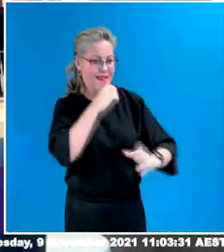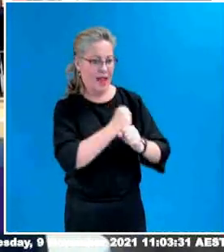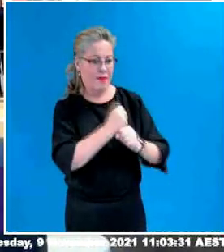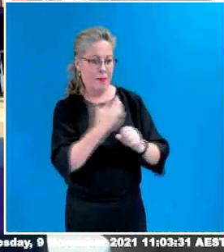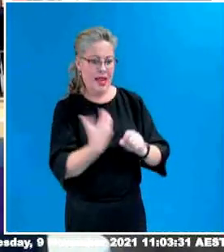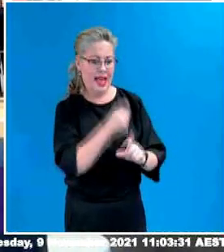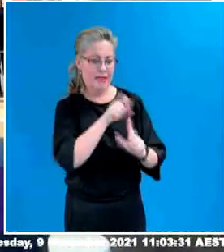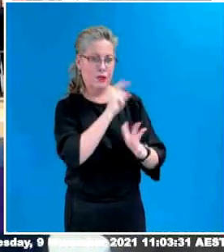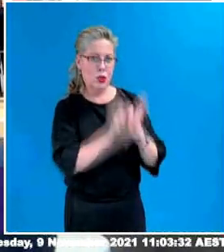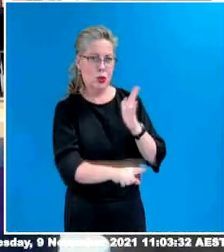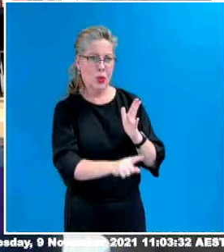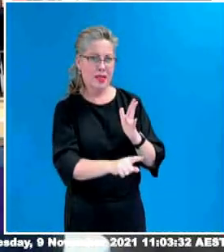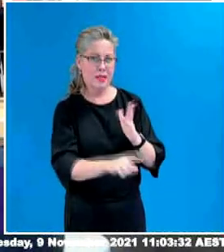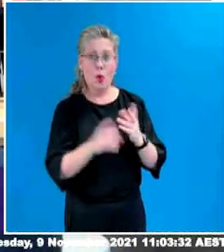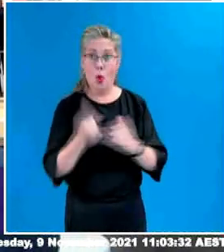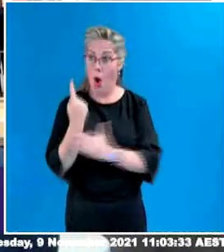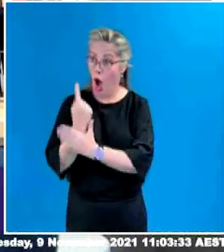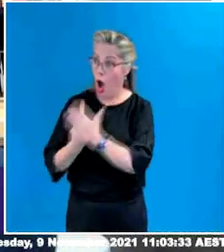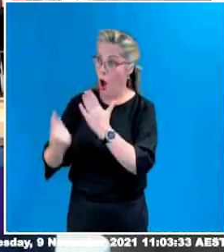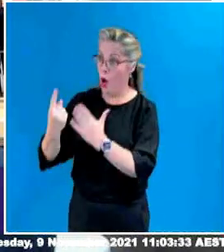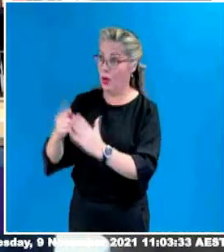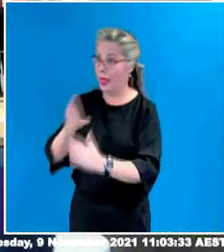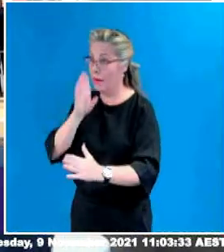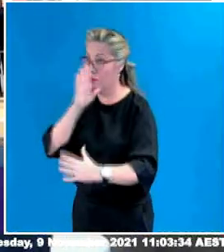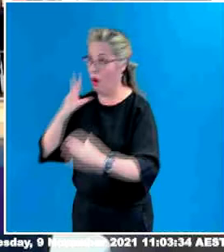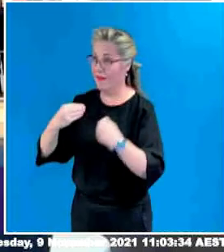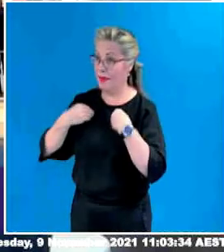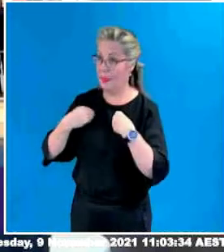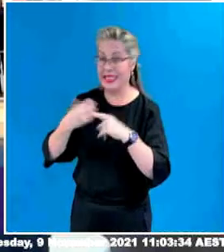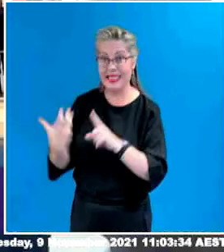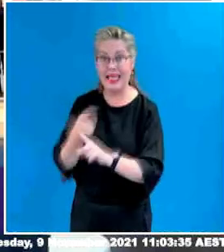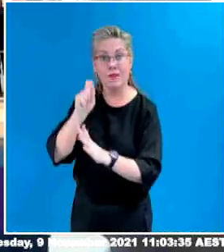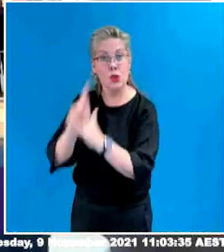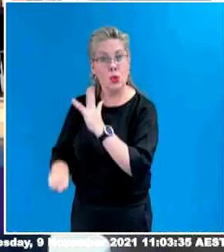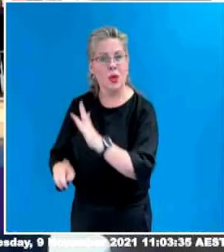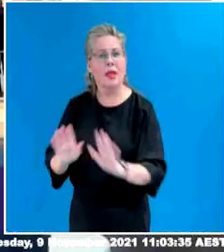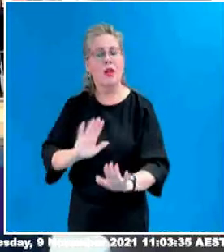Both have standalone responsibilities, but what they are recognising is that